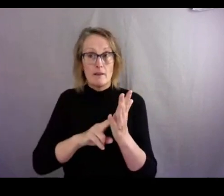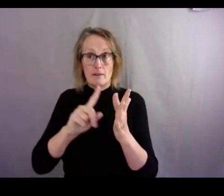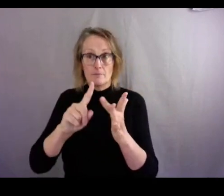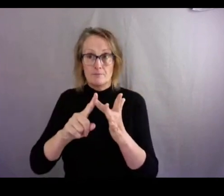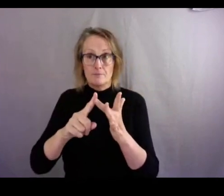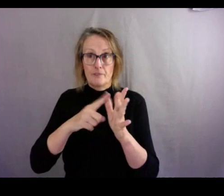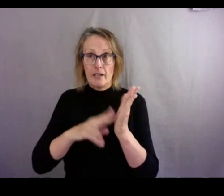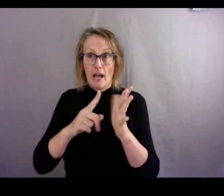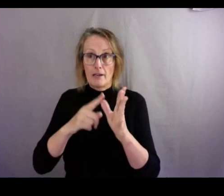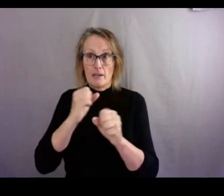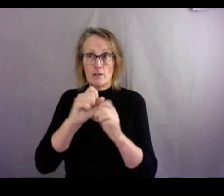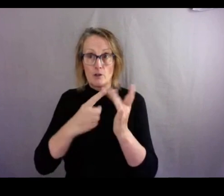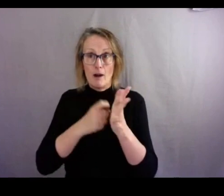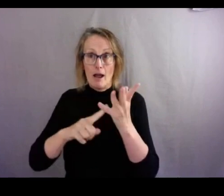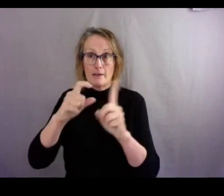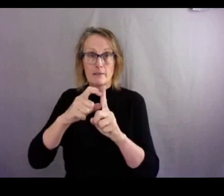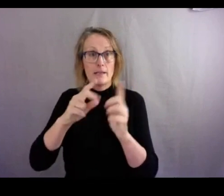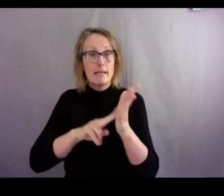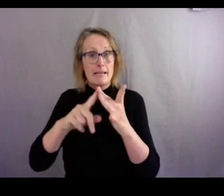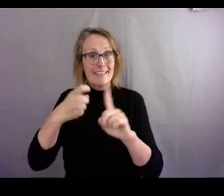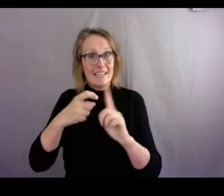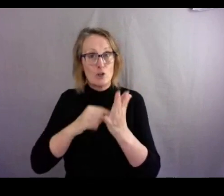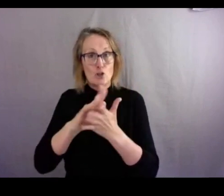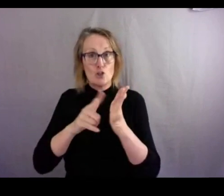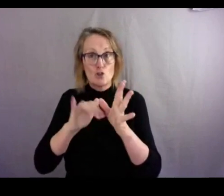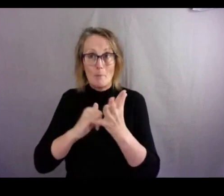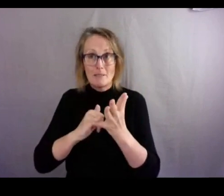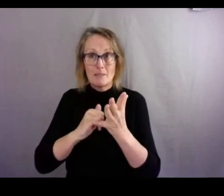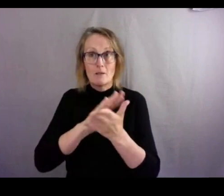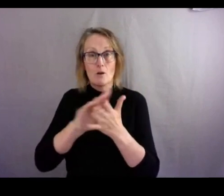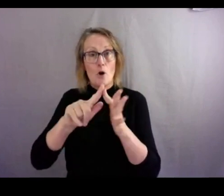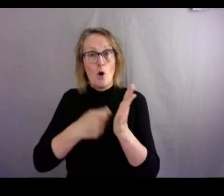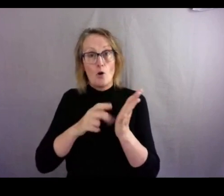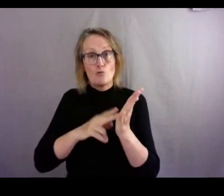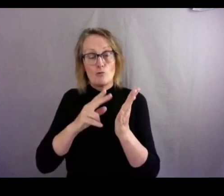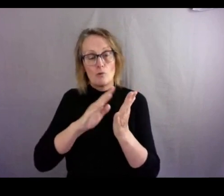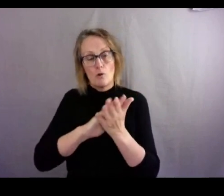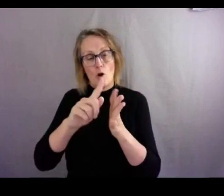Miriama Bono, and Henri Loyrette. And personally I'd like to thank you, Henri,